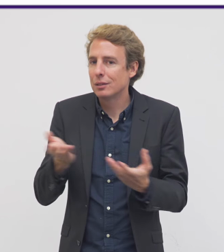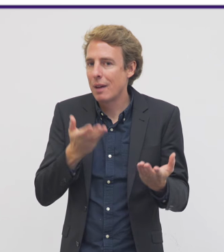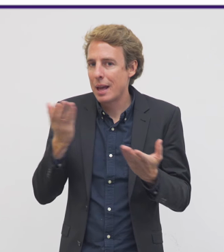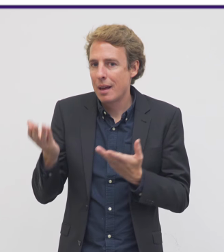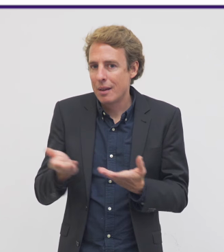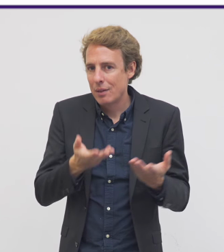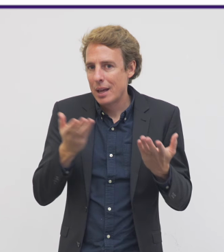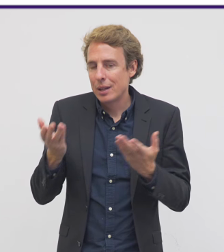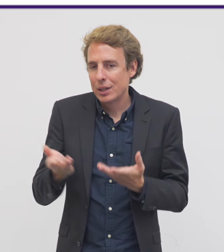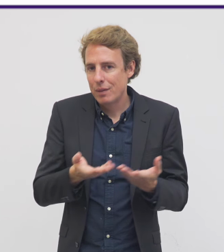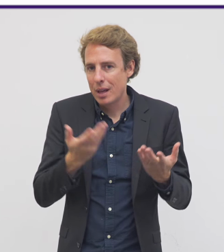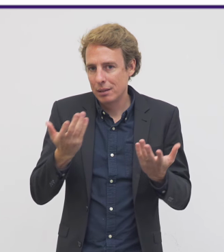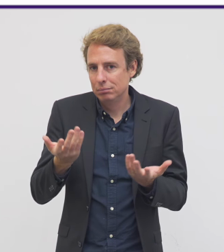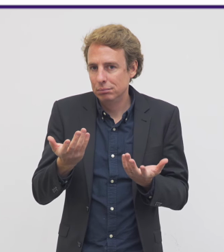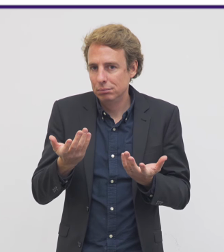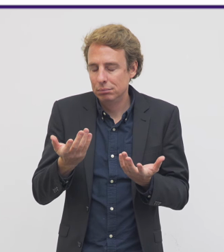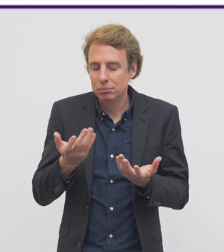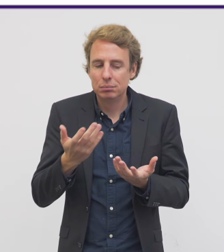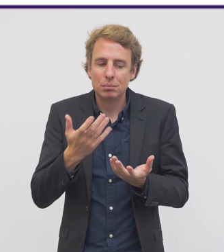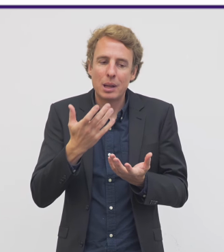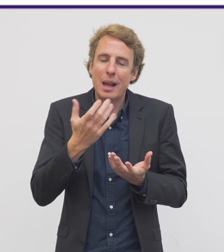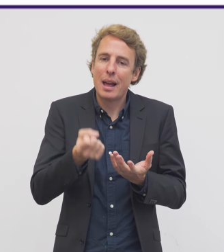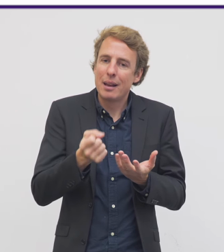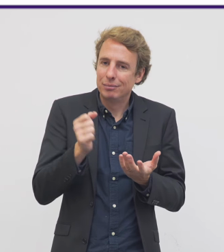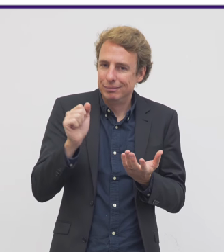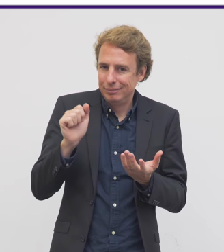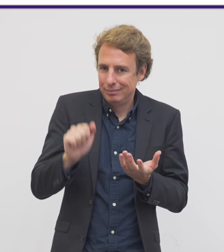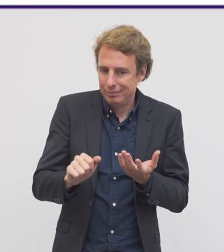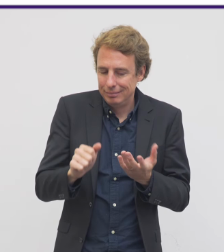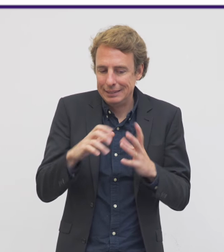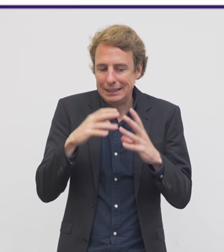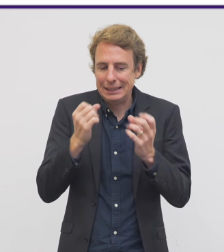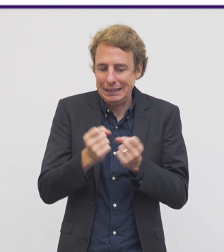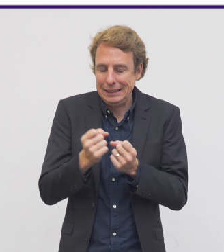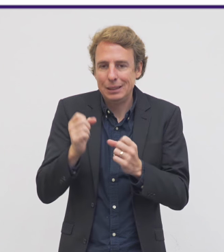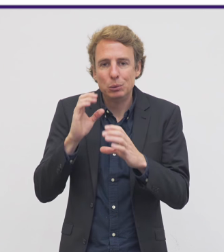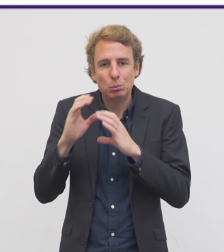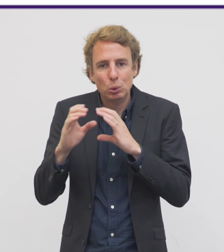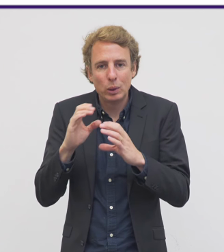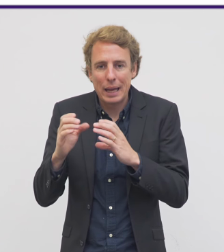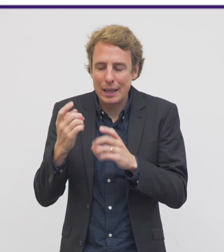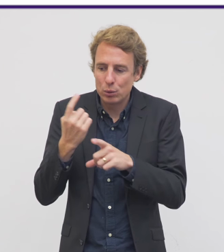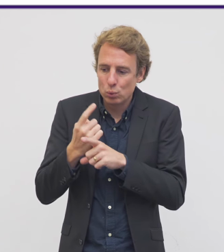What also ships is those teams coming together, talking, fixing the problem.